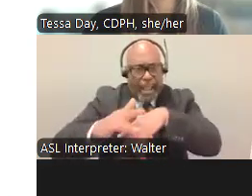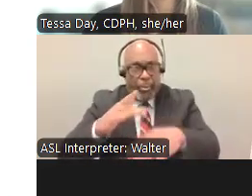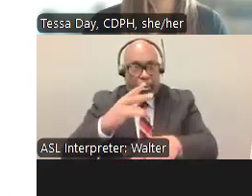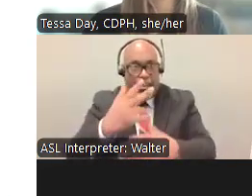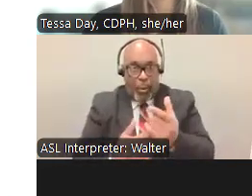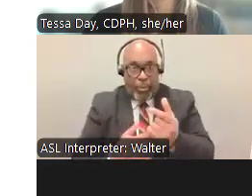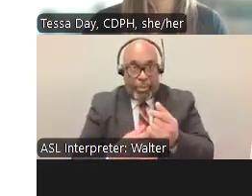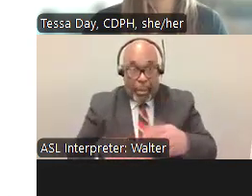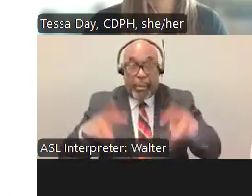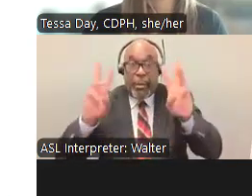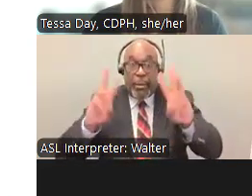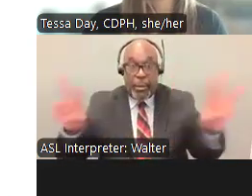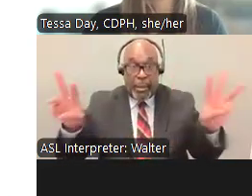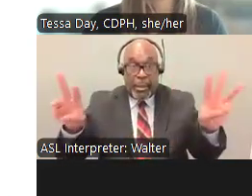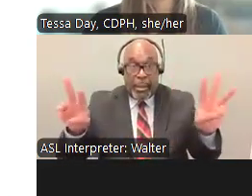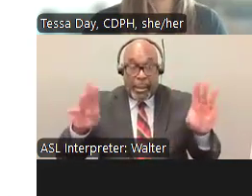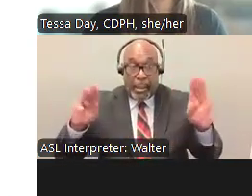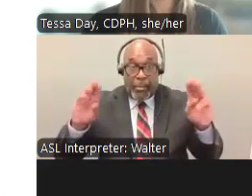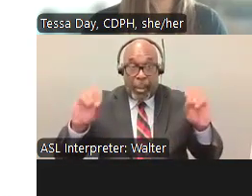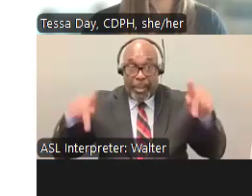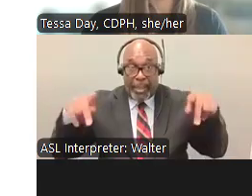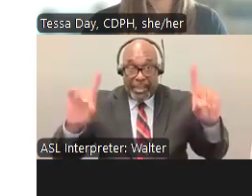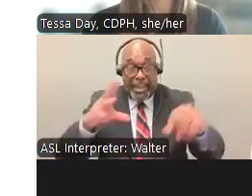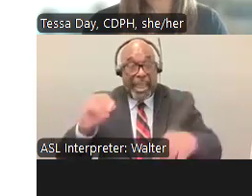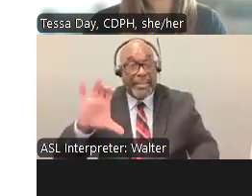13:17:30 and CDPH's websites if you've 13:17:32 not had a chance to check it out